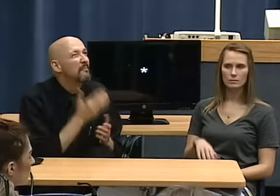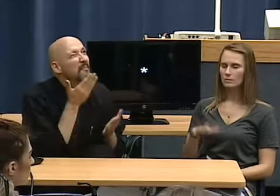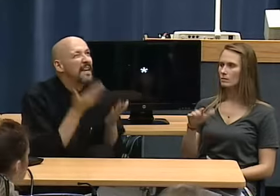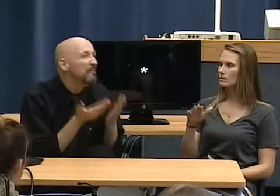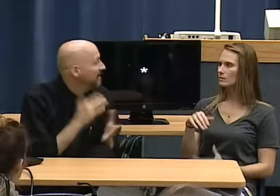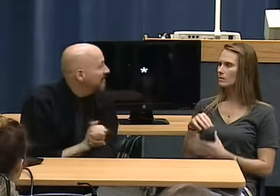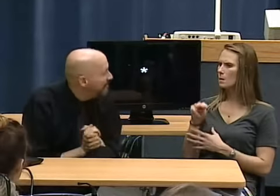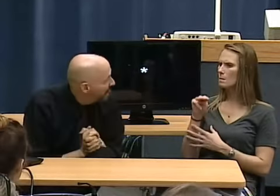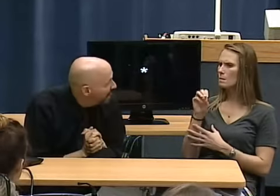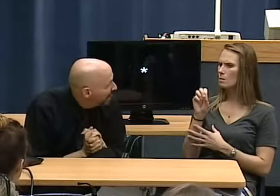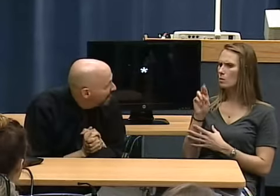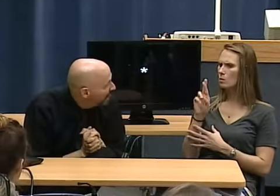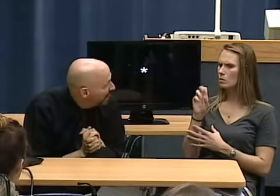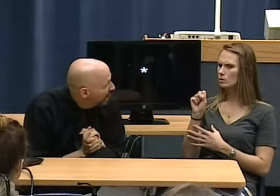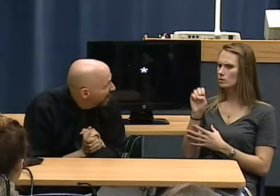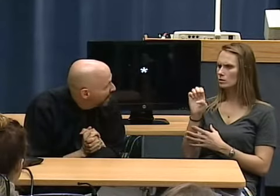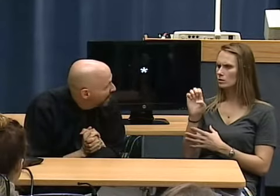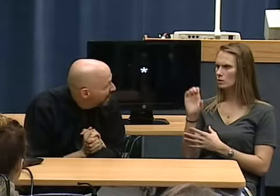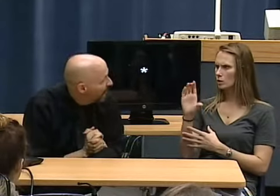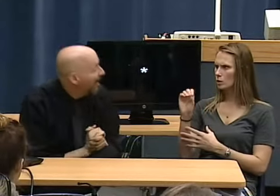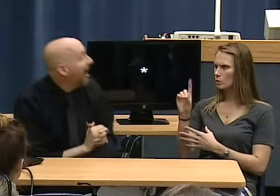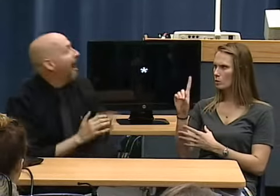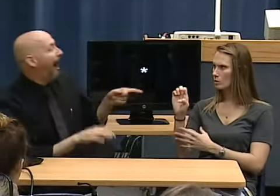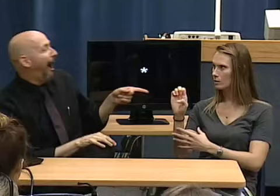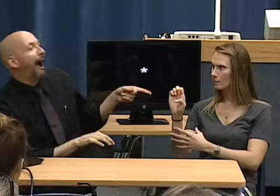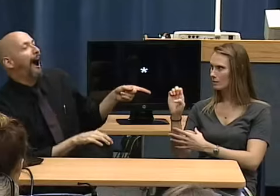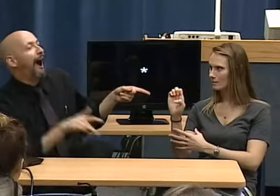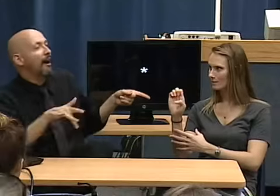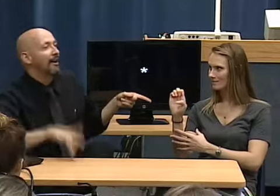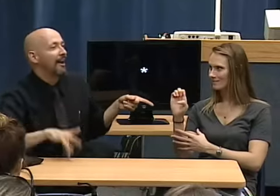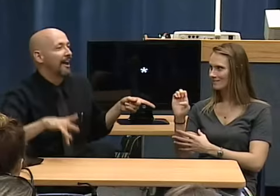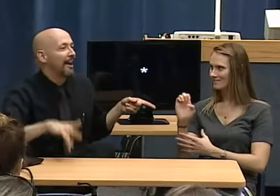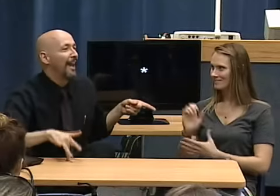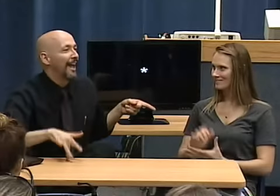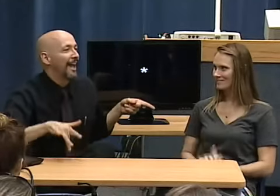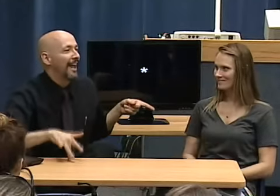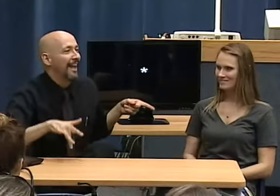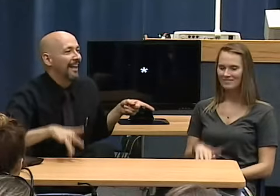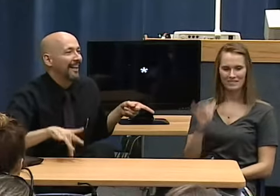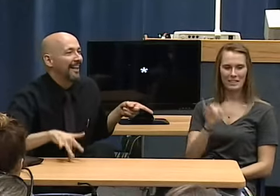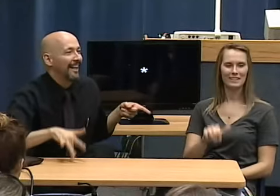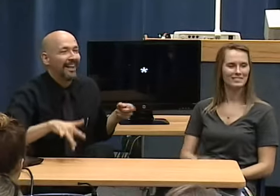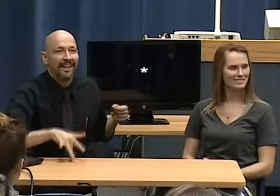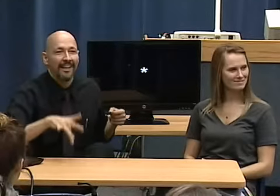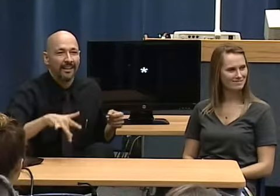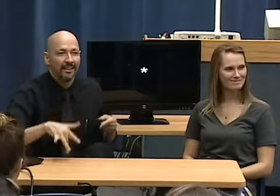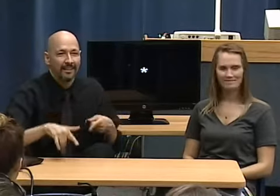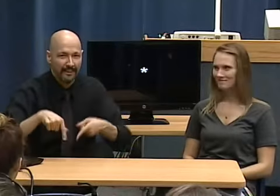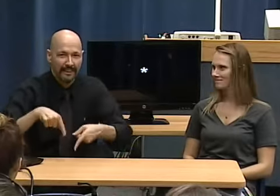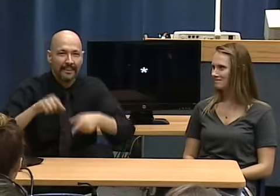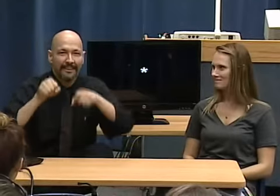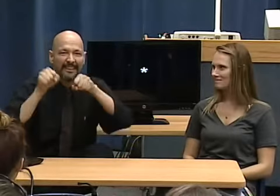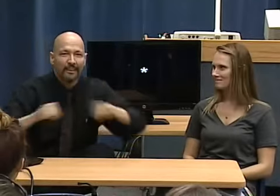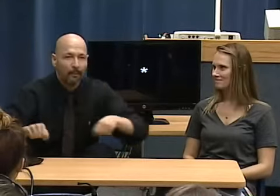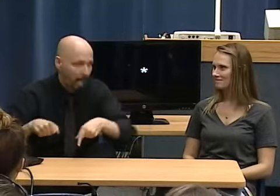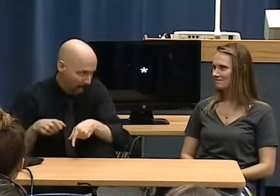Maybe. M-O-R-S-E C-O-D-E Aha! Morse Code. That's a system.